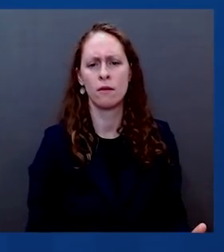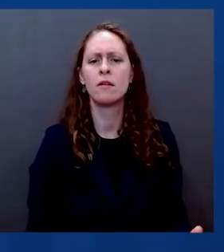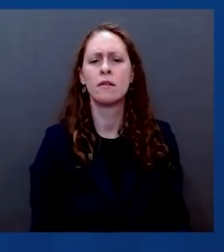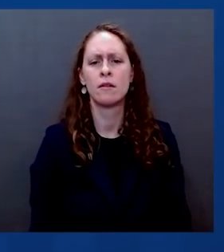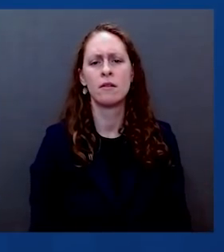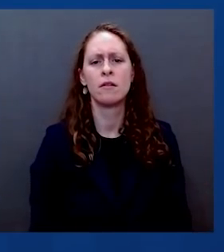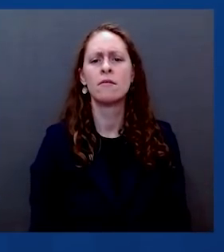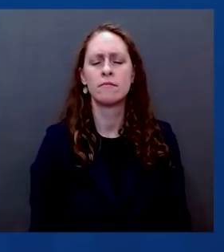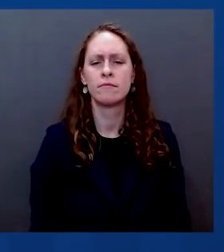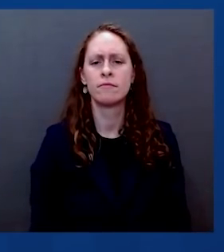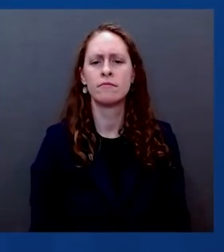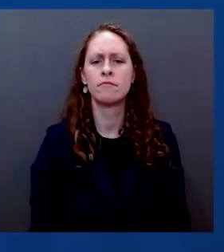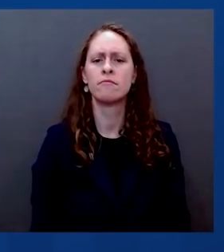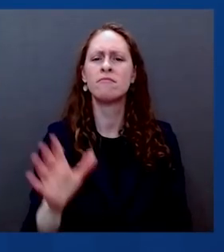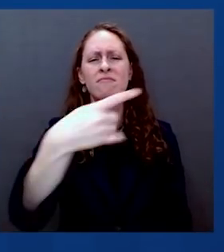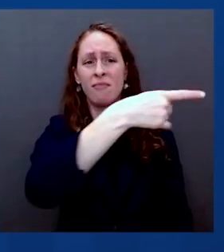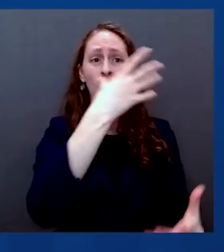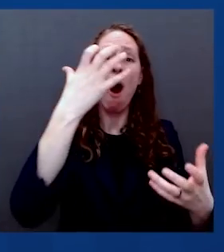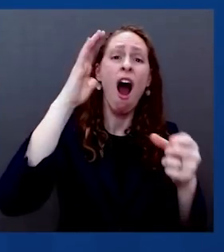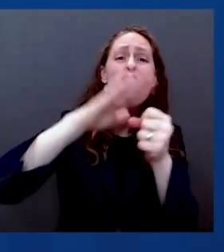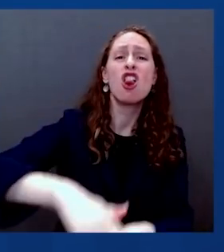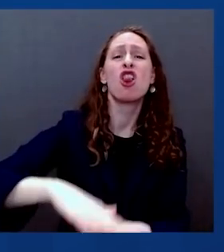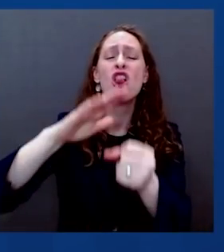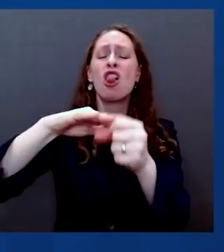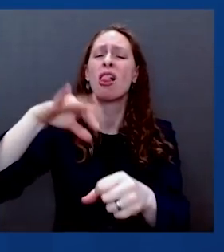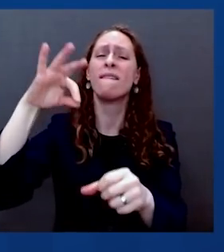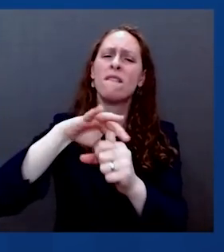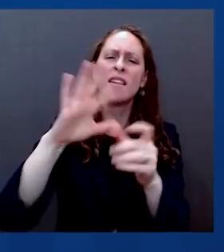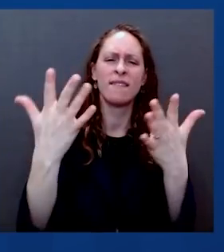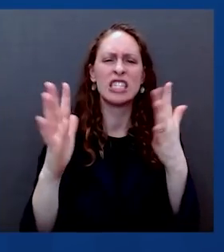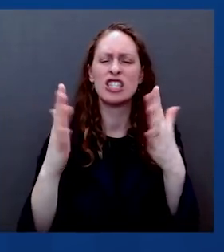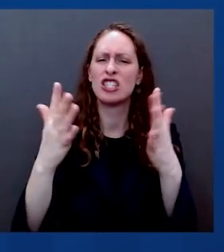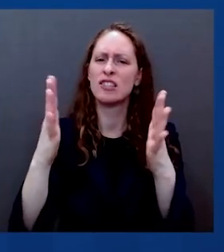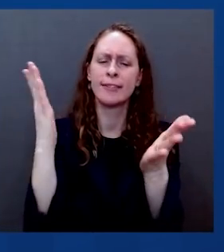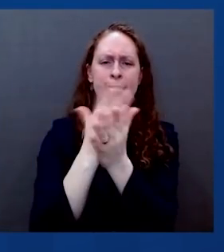so that here in Georgia there's full access to voting by mail,